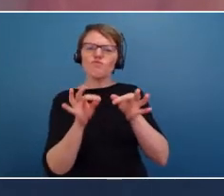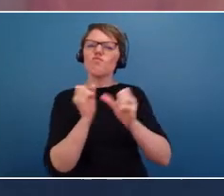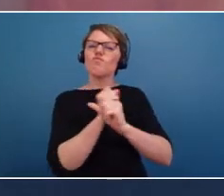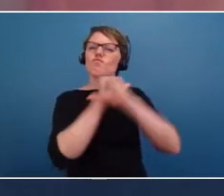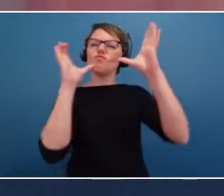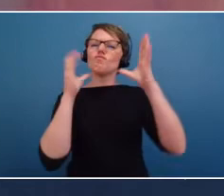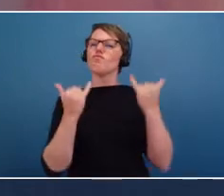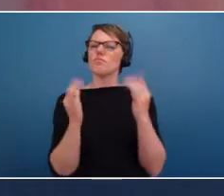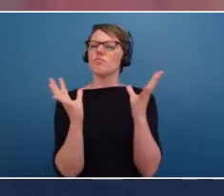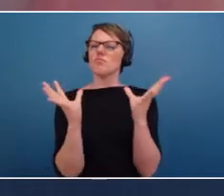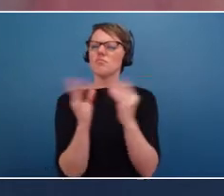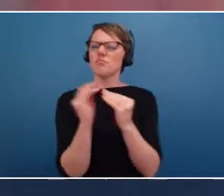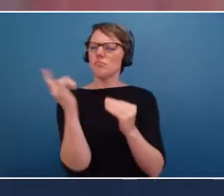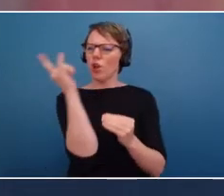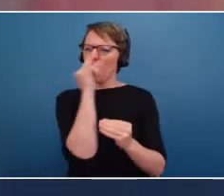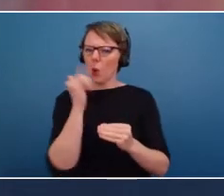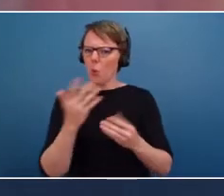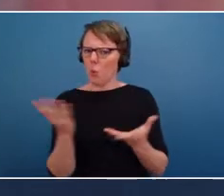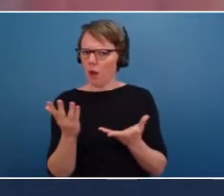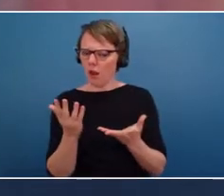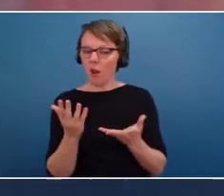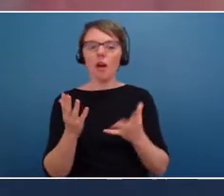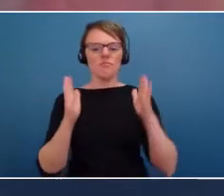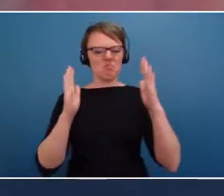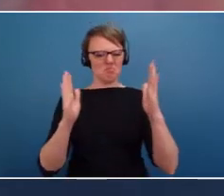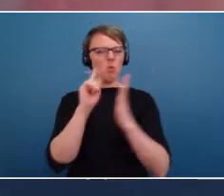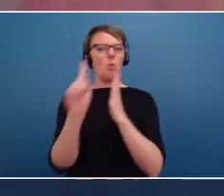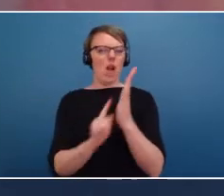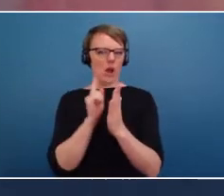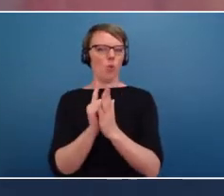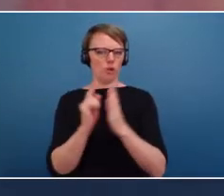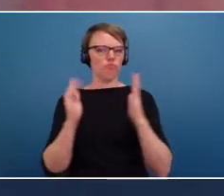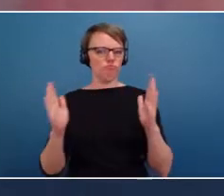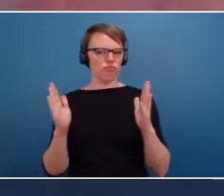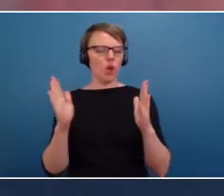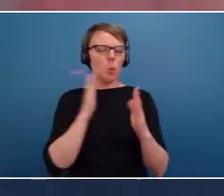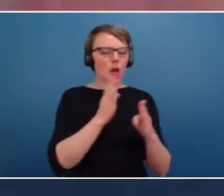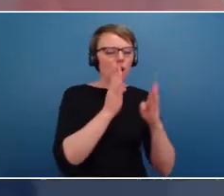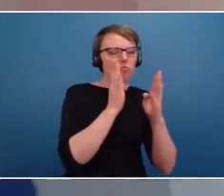So, we have about an hour and the webinar will be split into a few components.